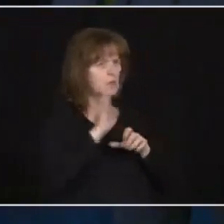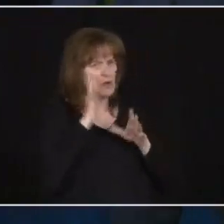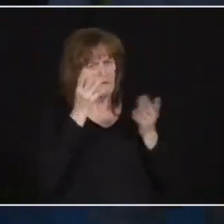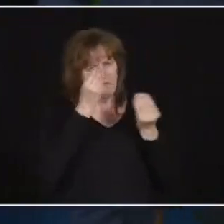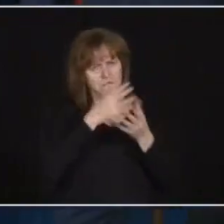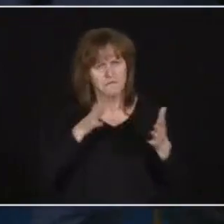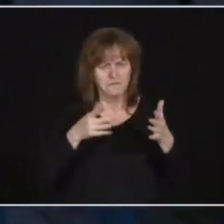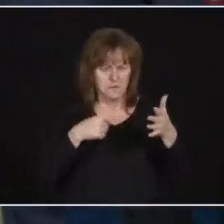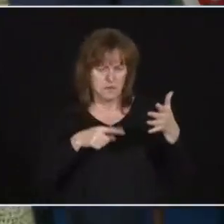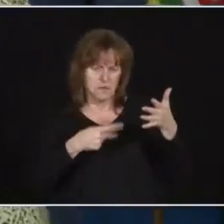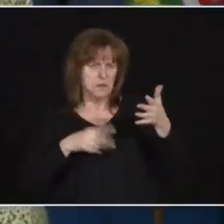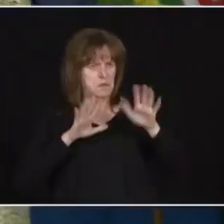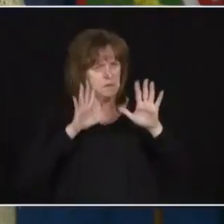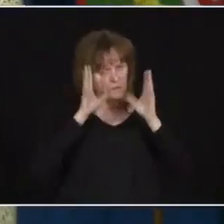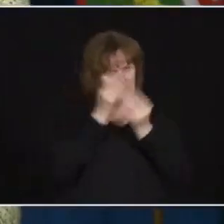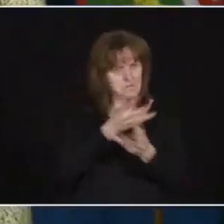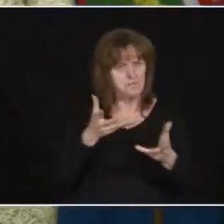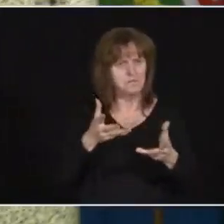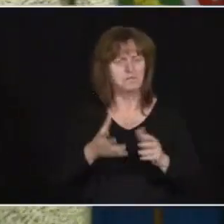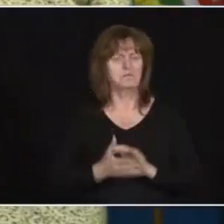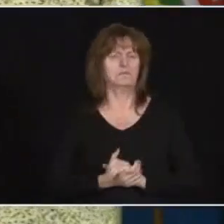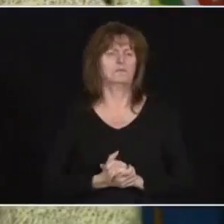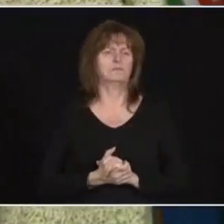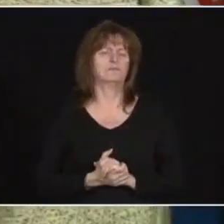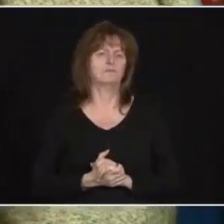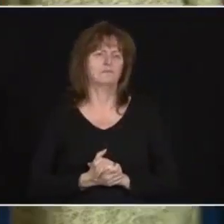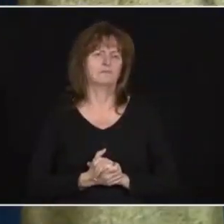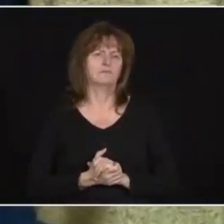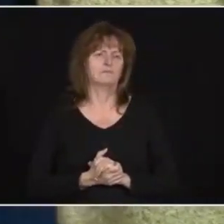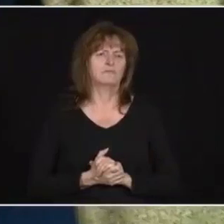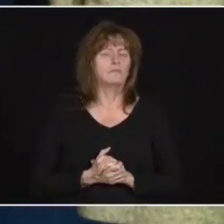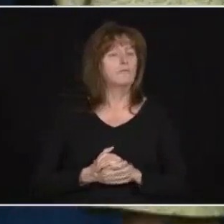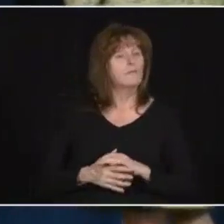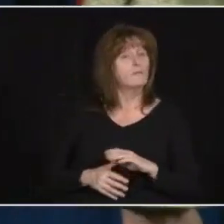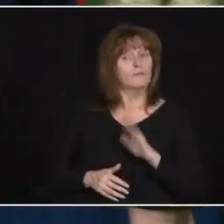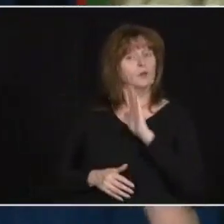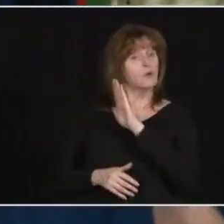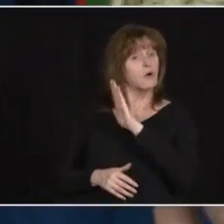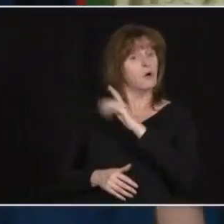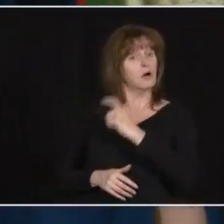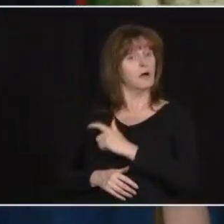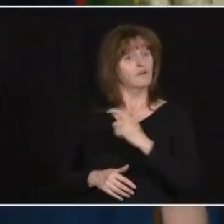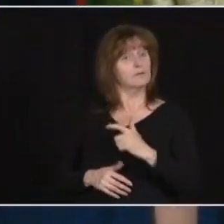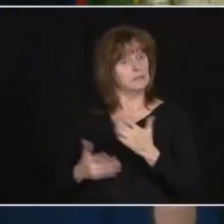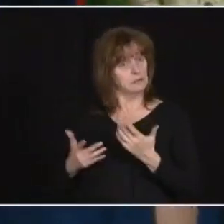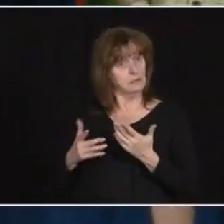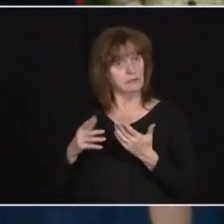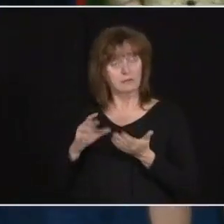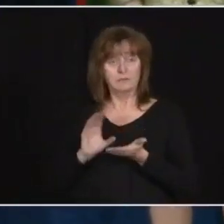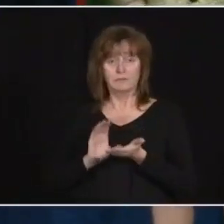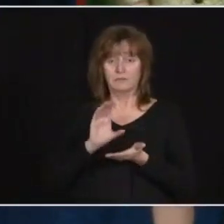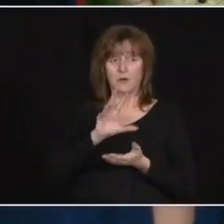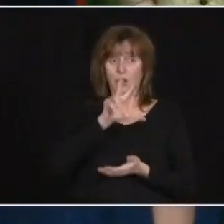We expect to have more to report to you early next week on this issue. Thank you. Your government provided